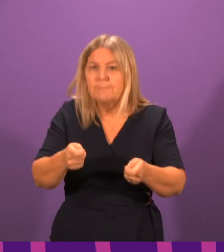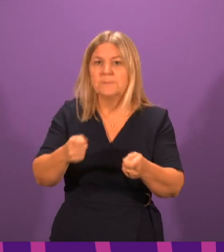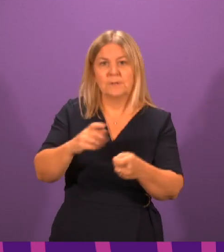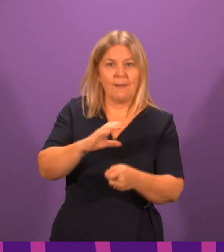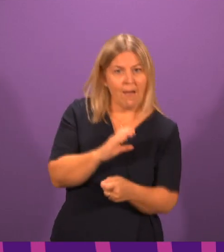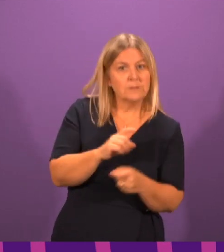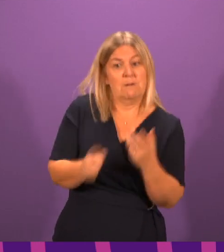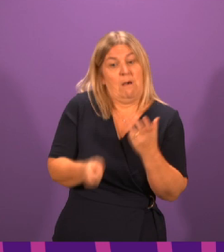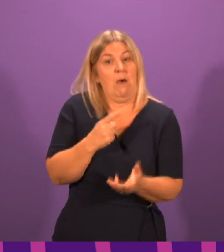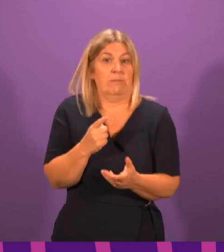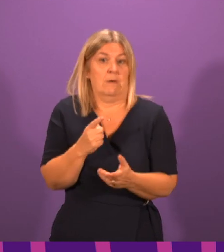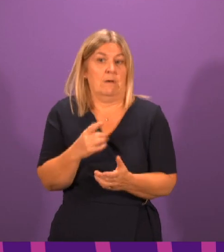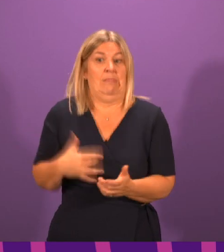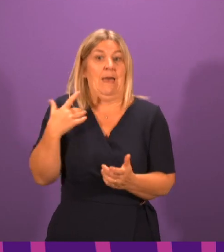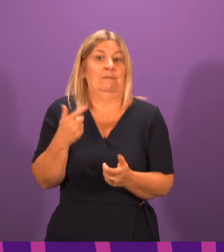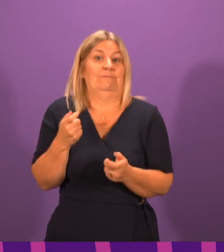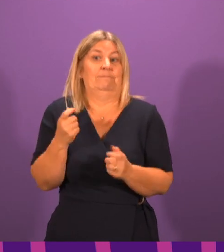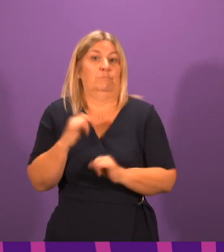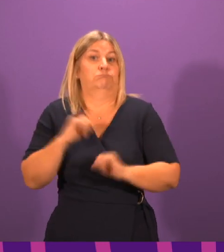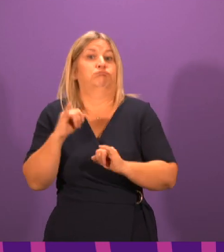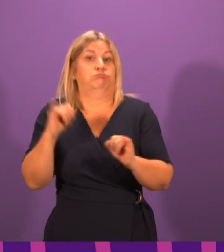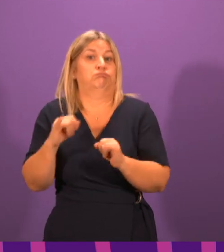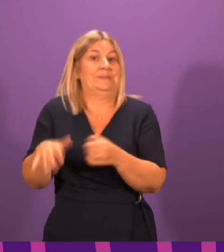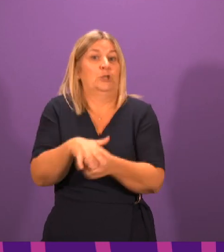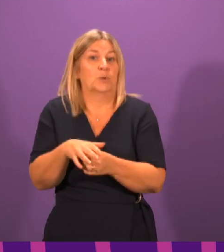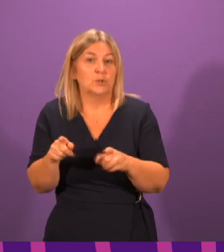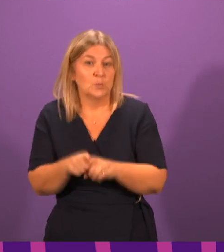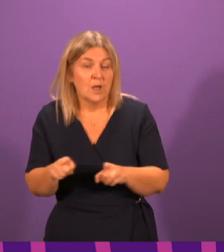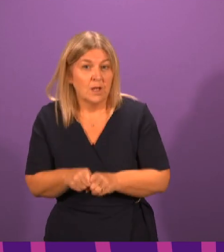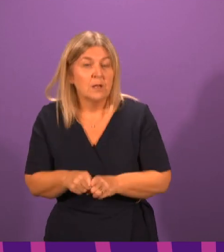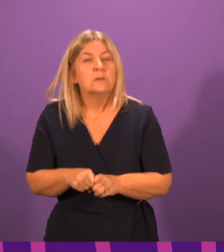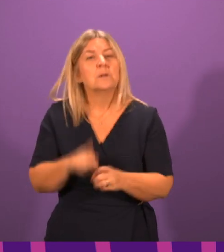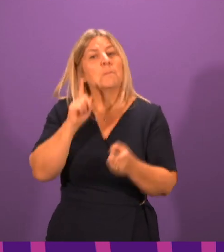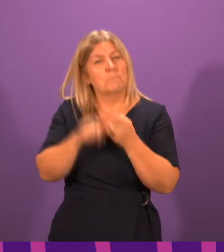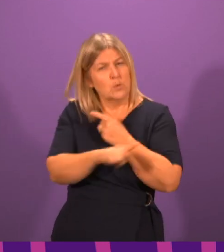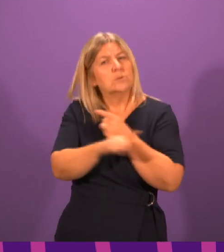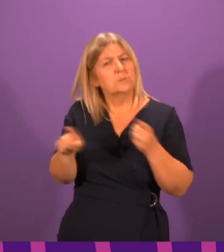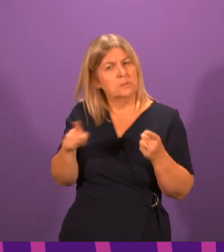life-threatening conditions. Recently, health boards have begun to safely restart a number